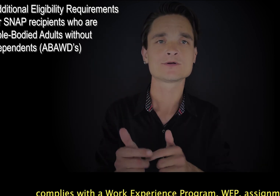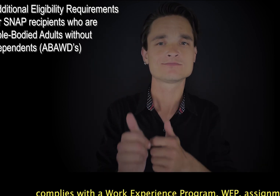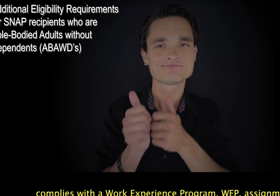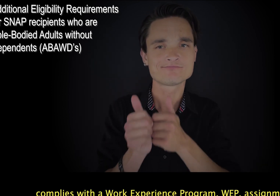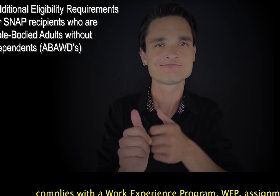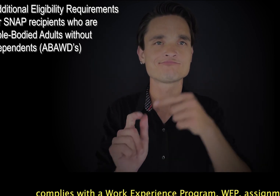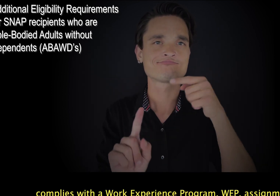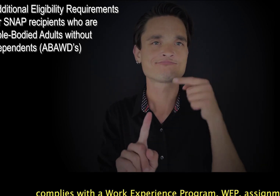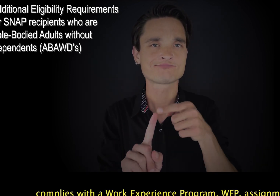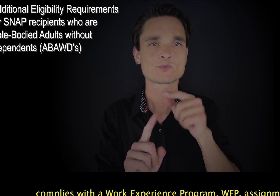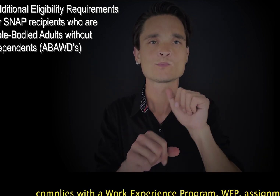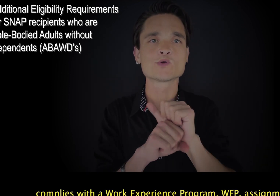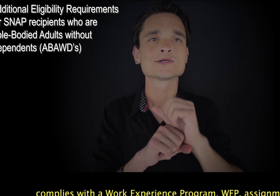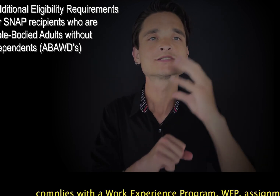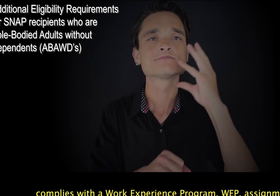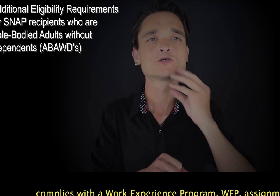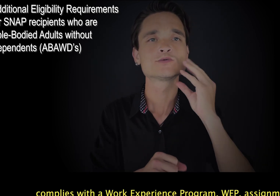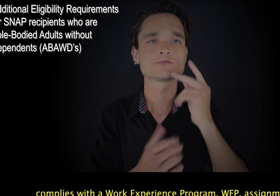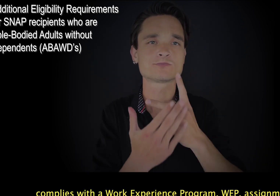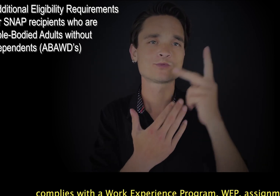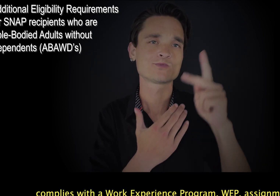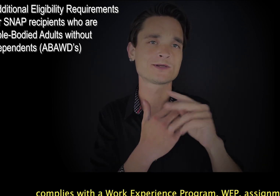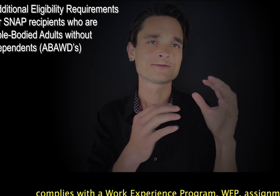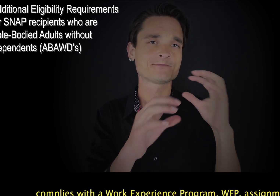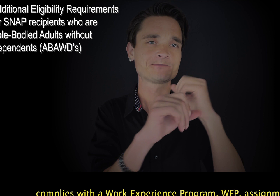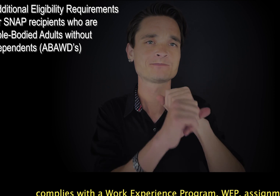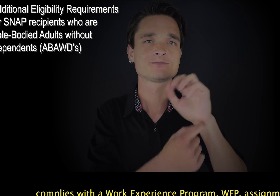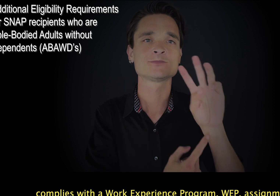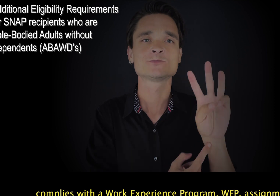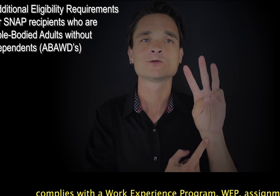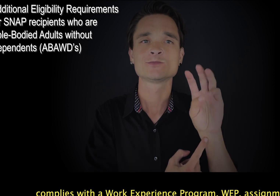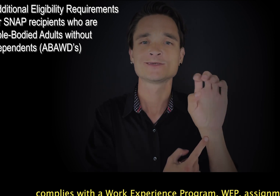complies with a Work Experience Program, WEP, assignment